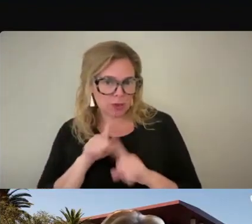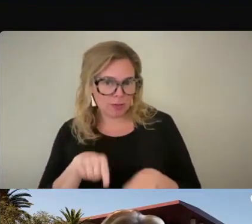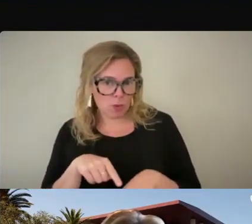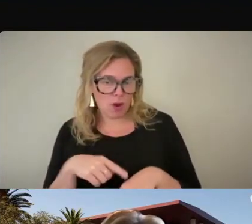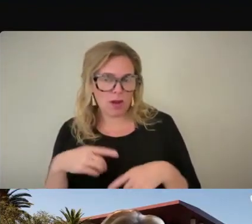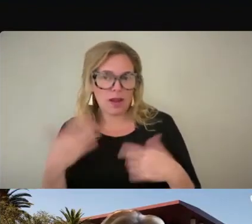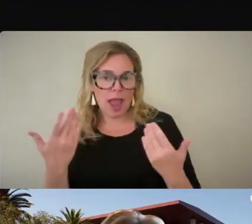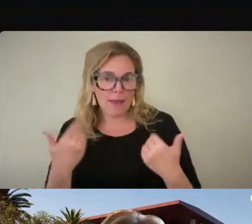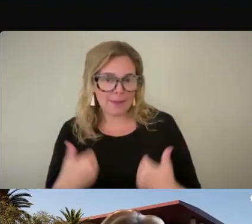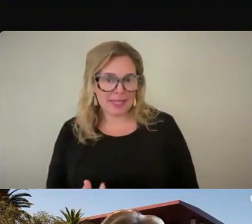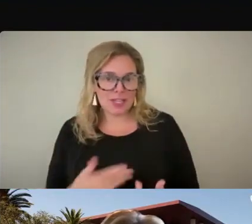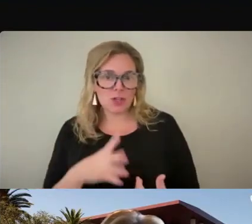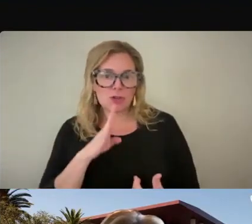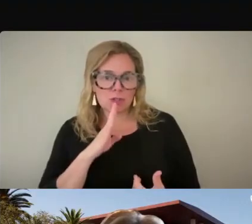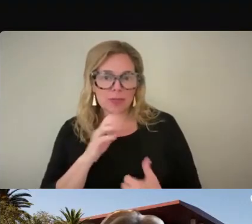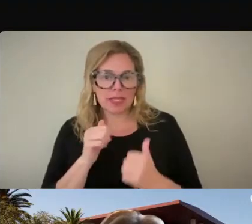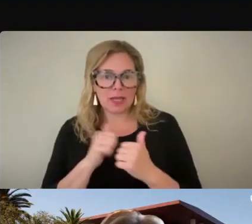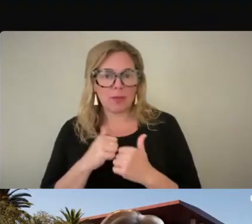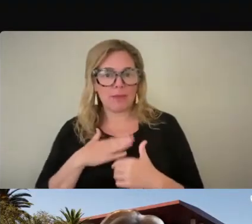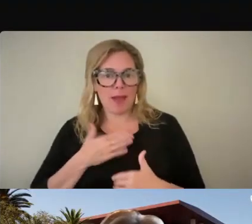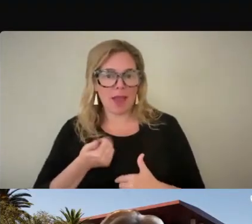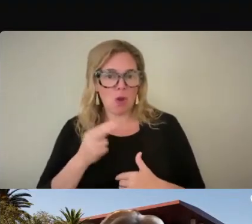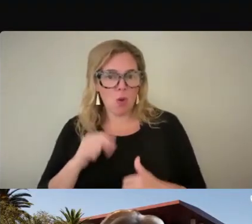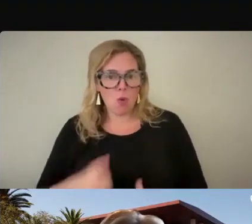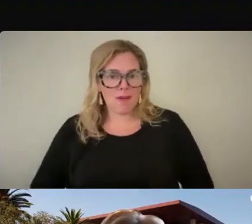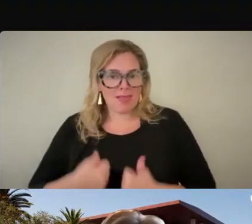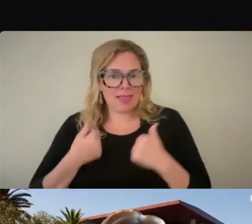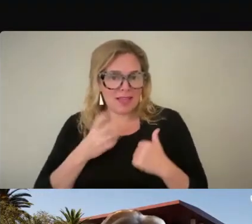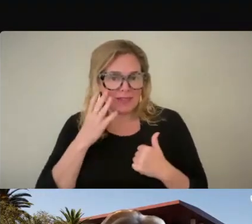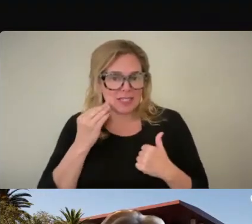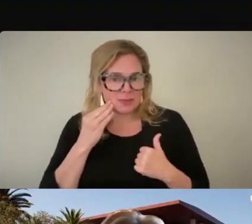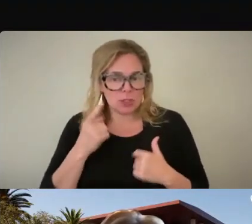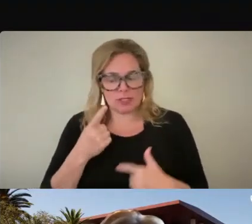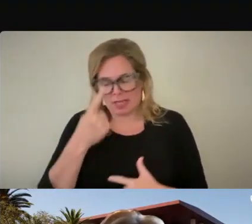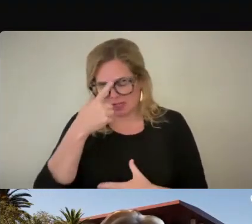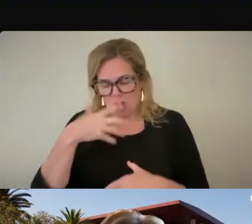here speaking with my lived experience as an autistic individual myself. So that informs